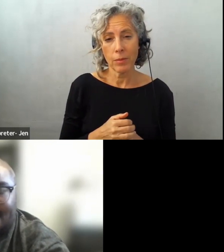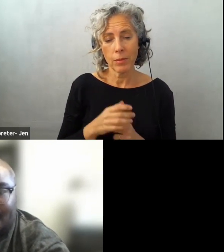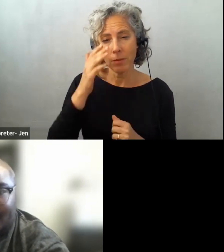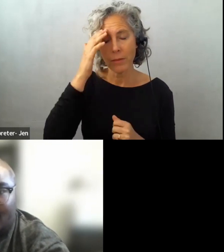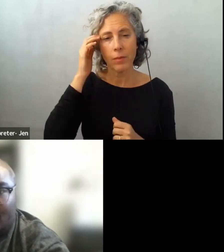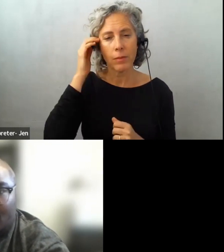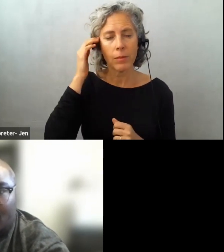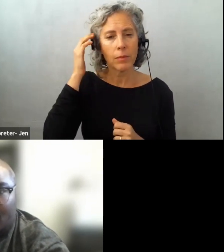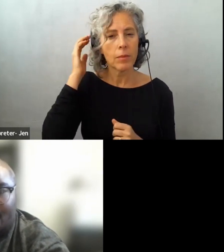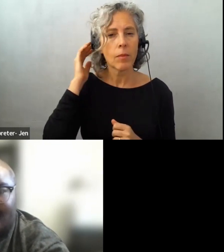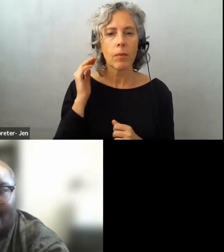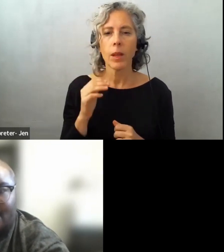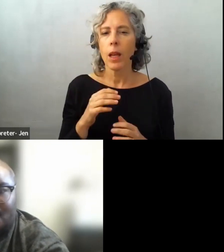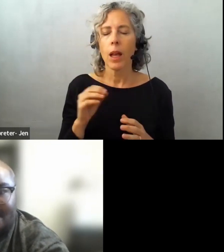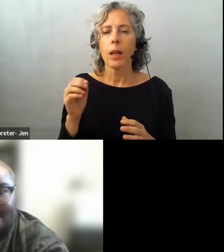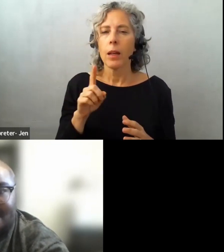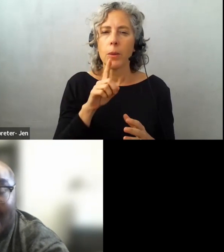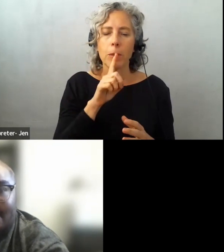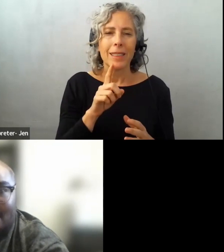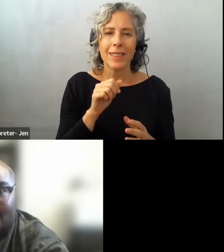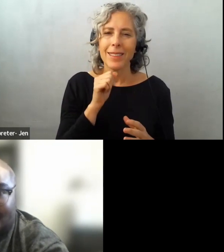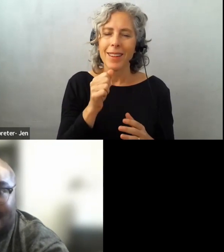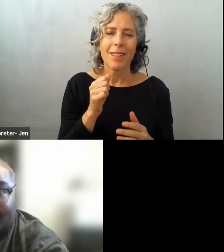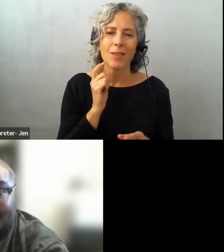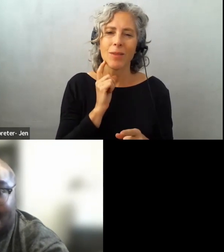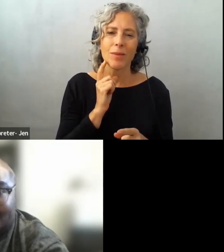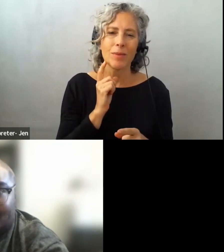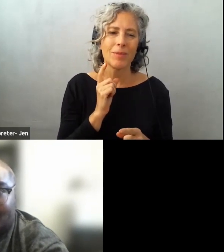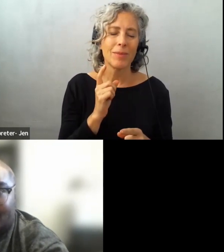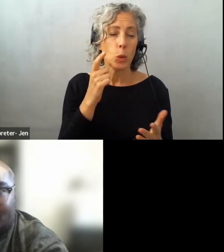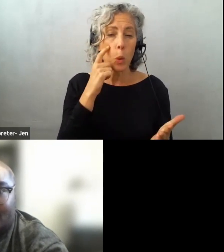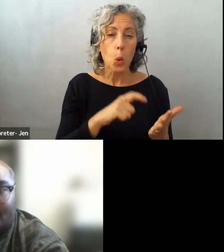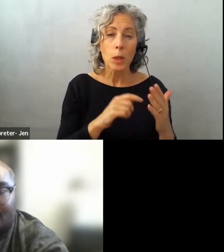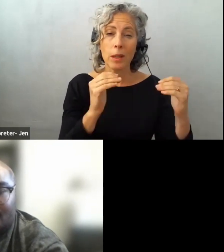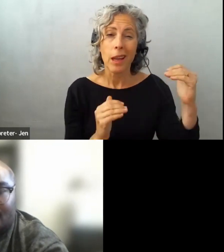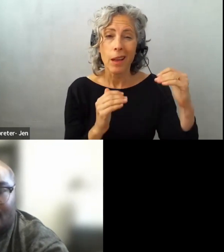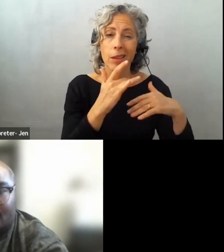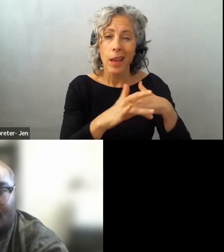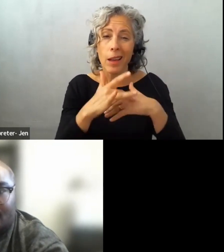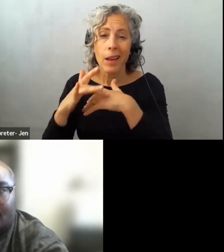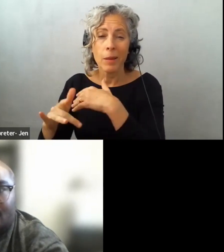simply a miscarriage of justice not to notice these depths. Alixe Bonardi: Well, thank thank